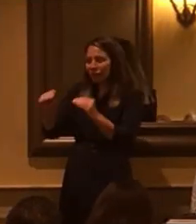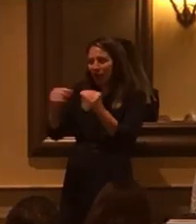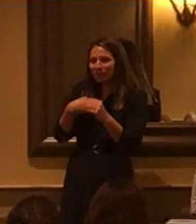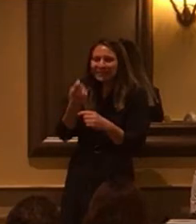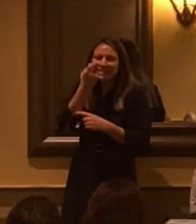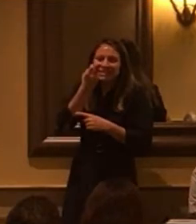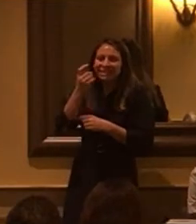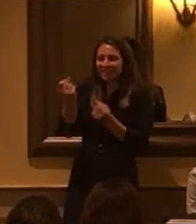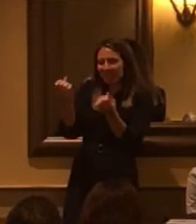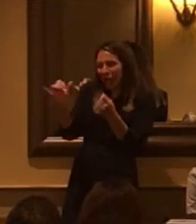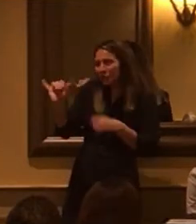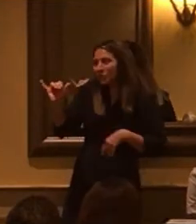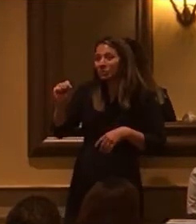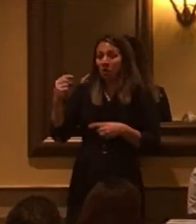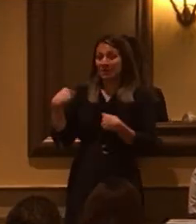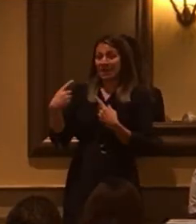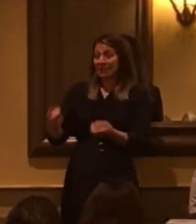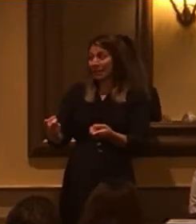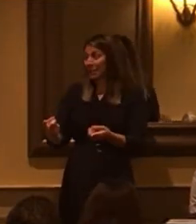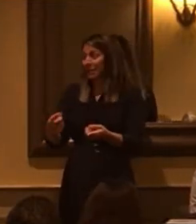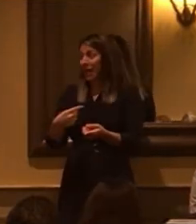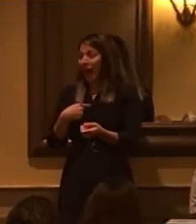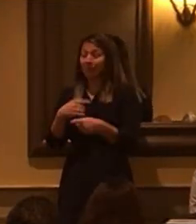And since then I'm kinda completely obsessed with the language.